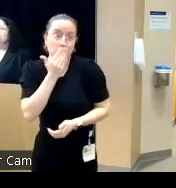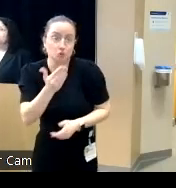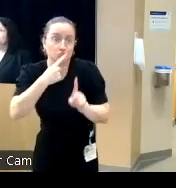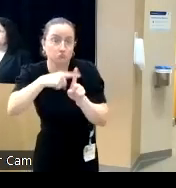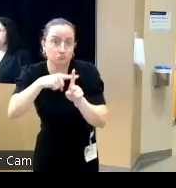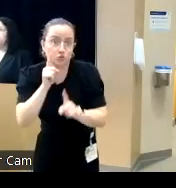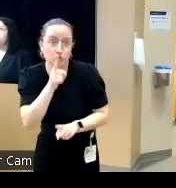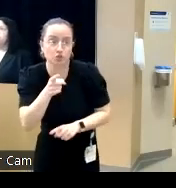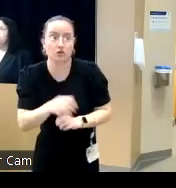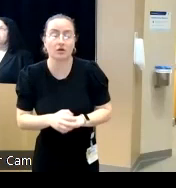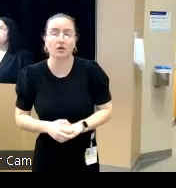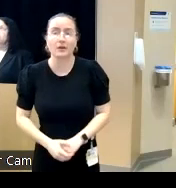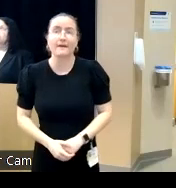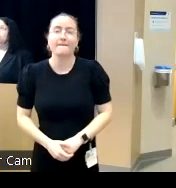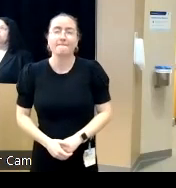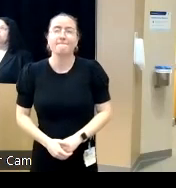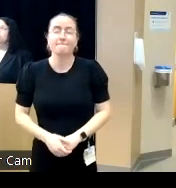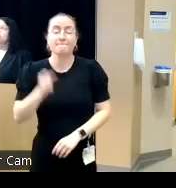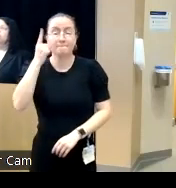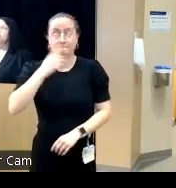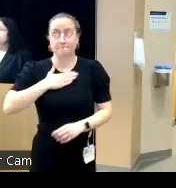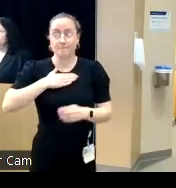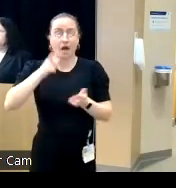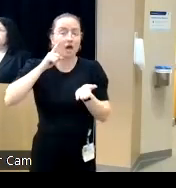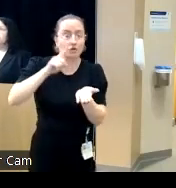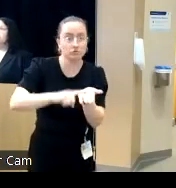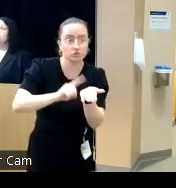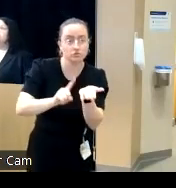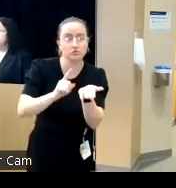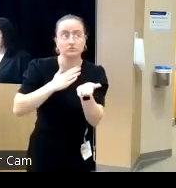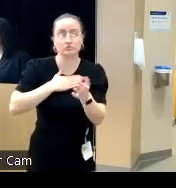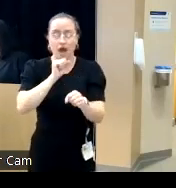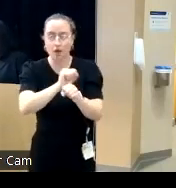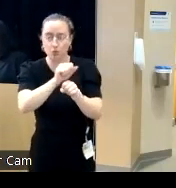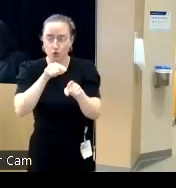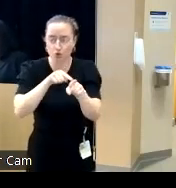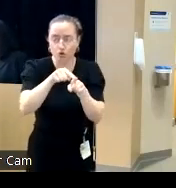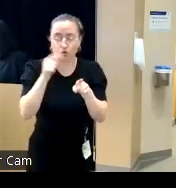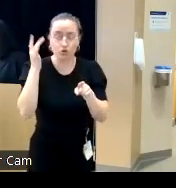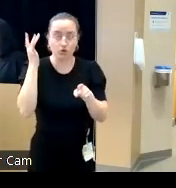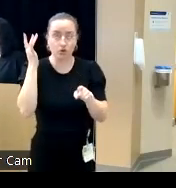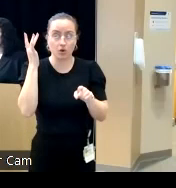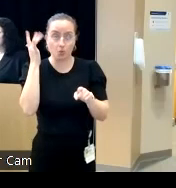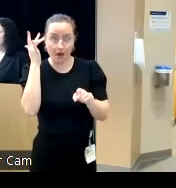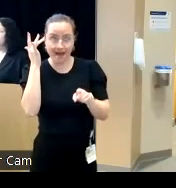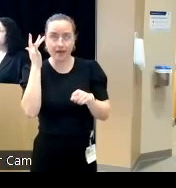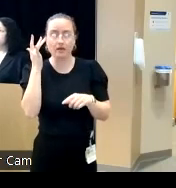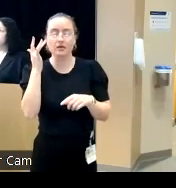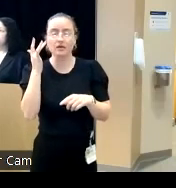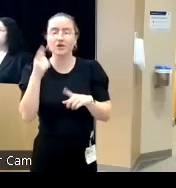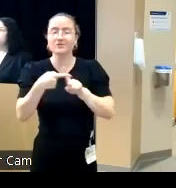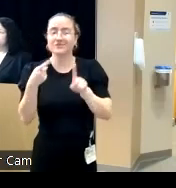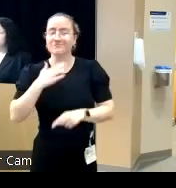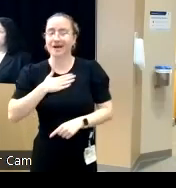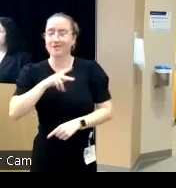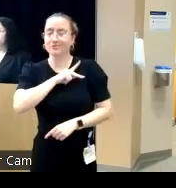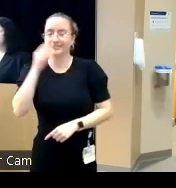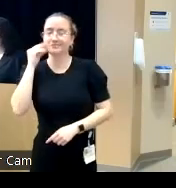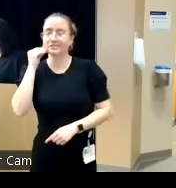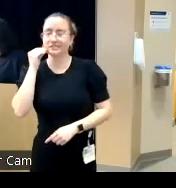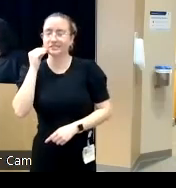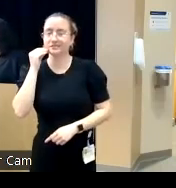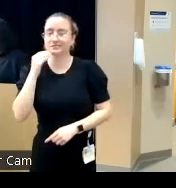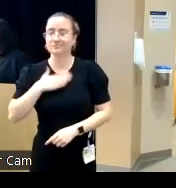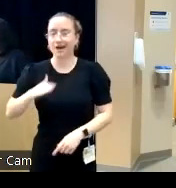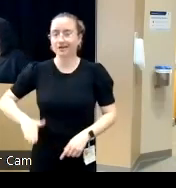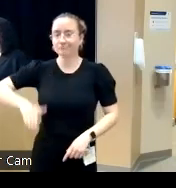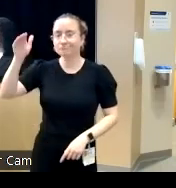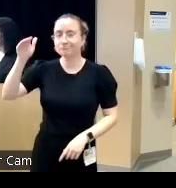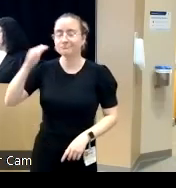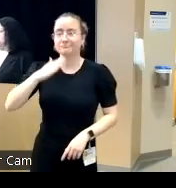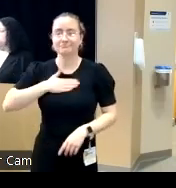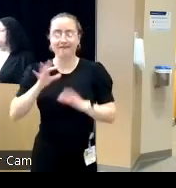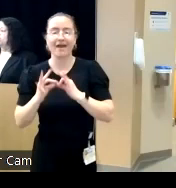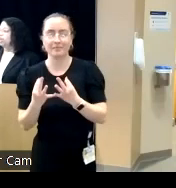my work is in many ways because of how I was raised because of my family um like many of